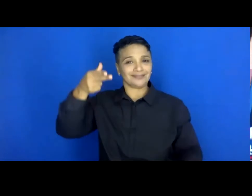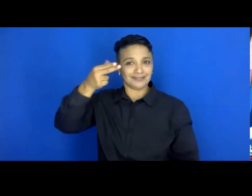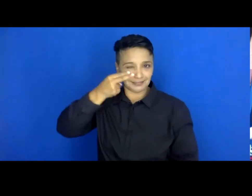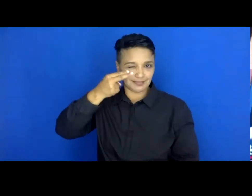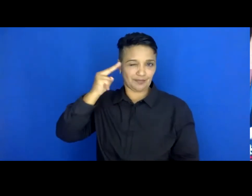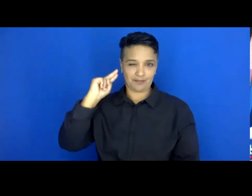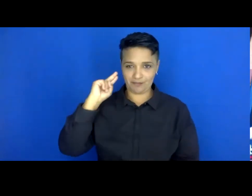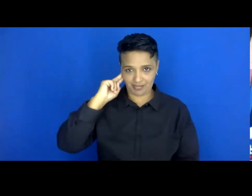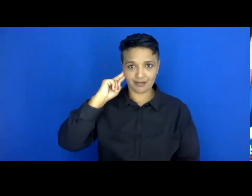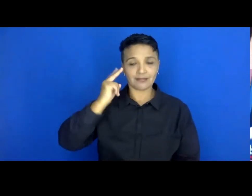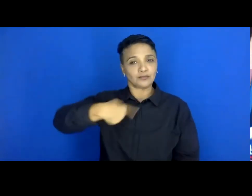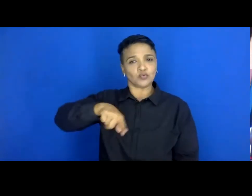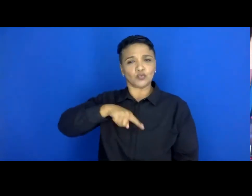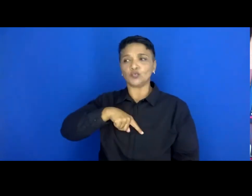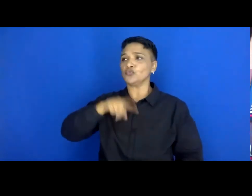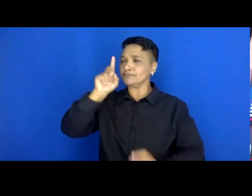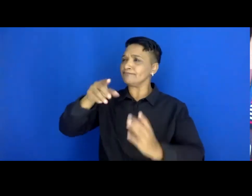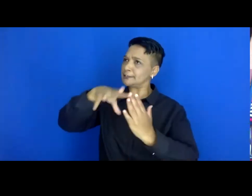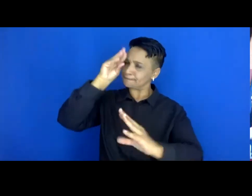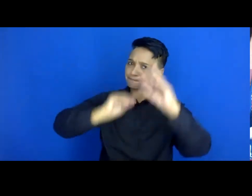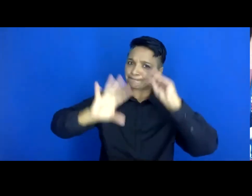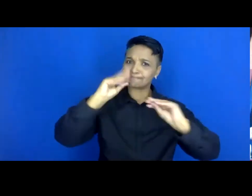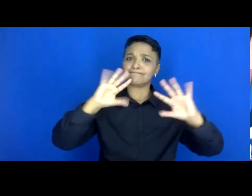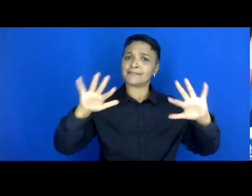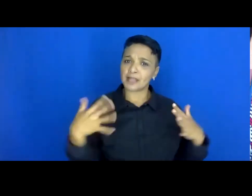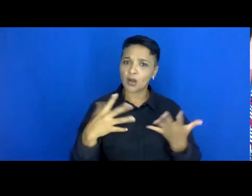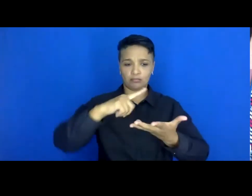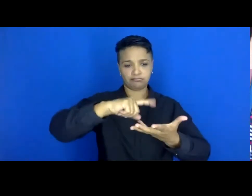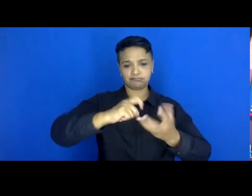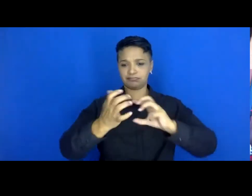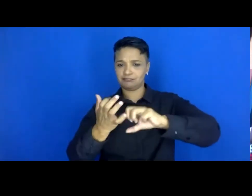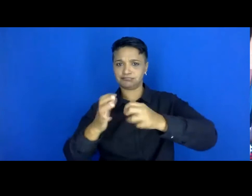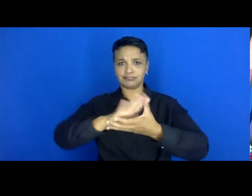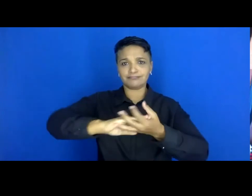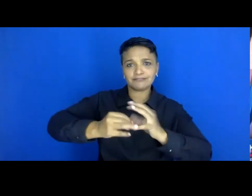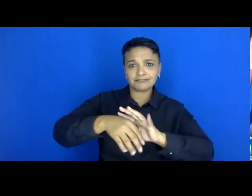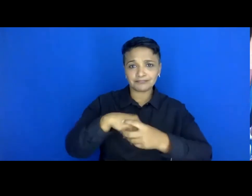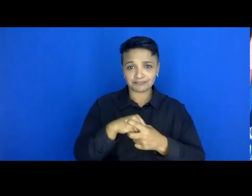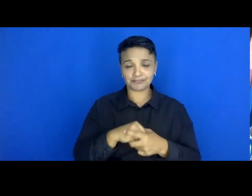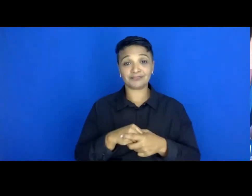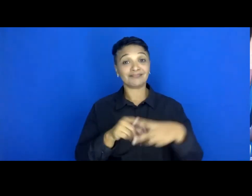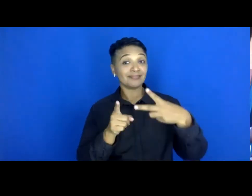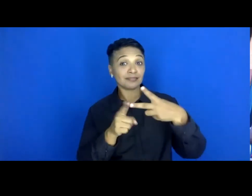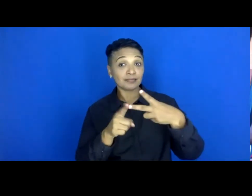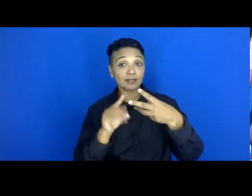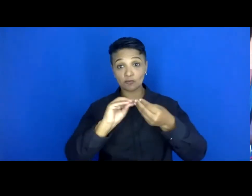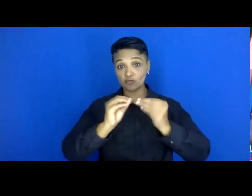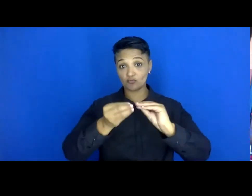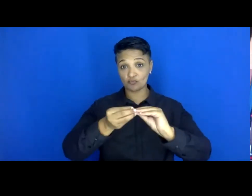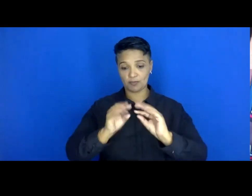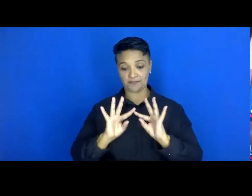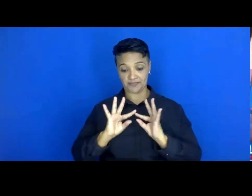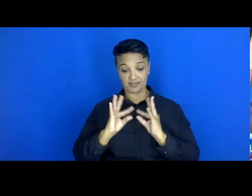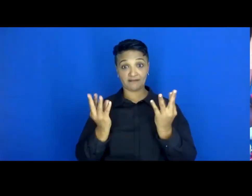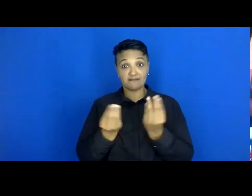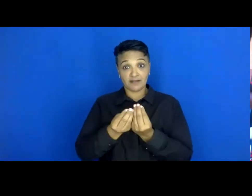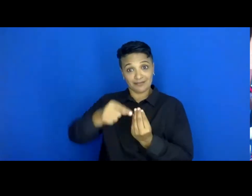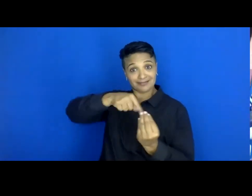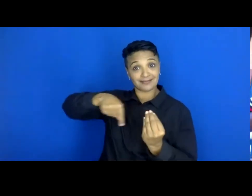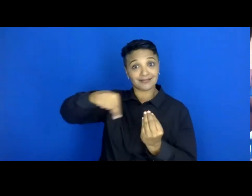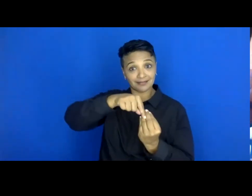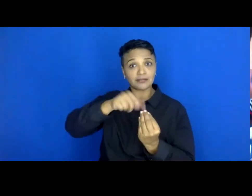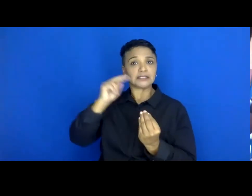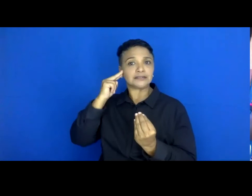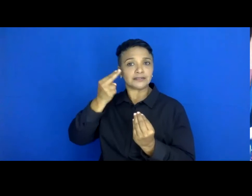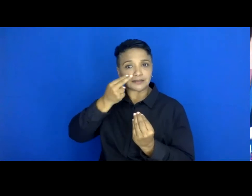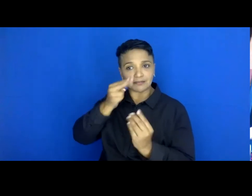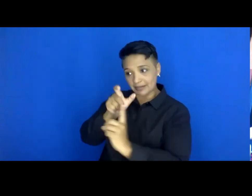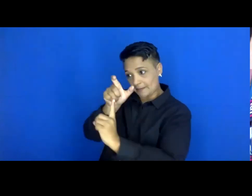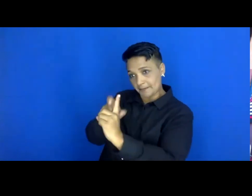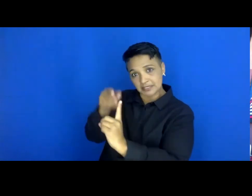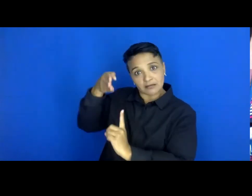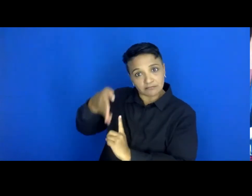the first thing is honor feeding the families of our deafblind people the parents give or sometimes